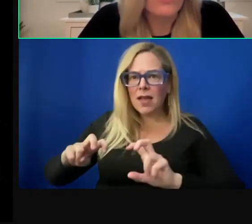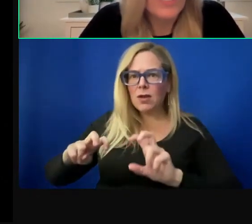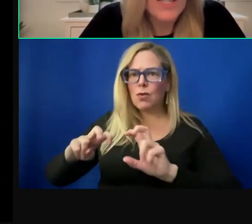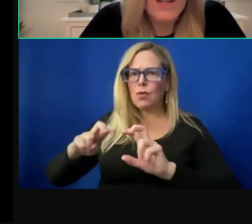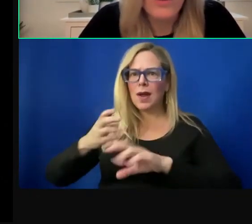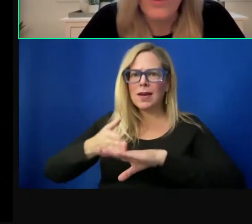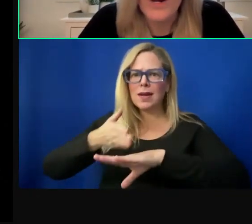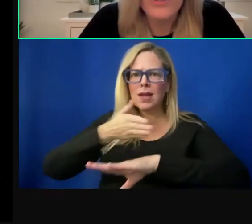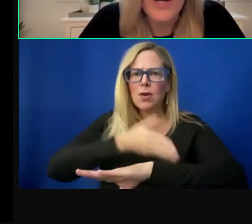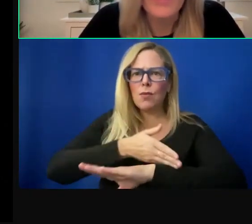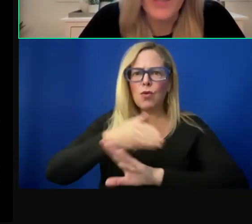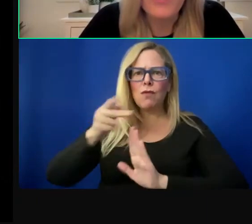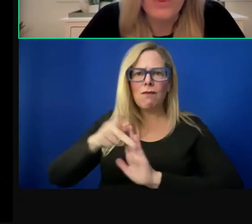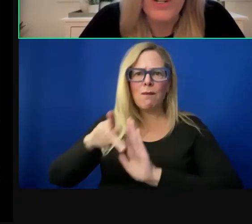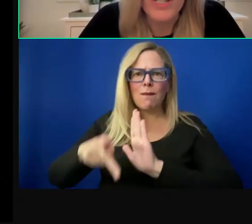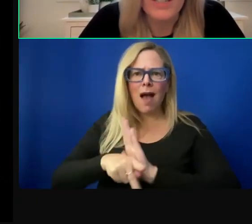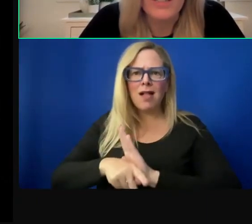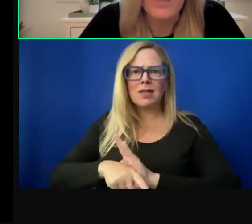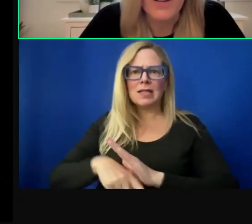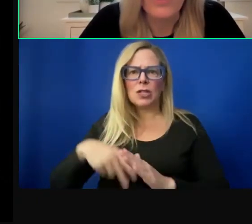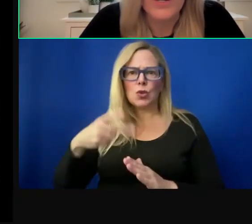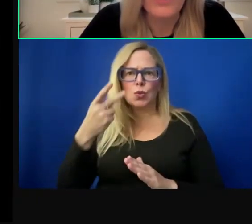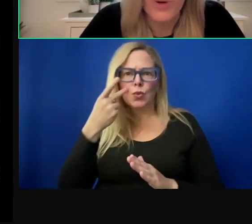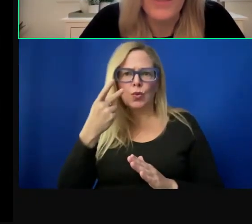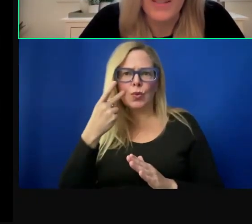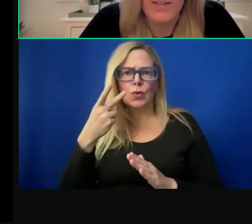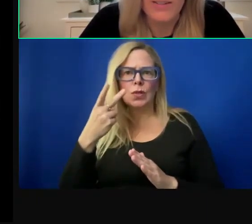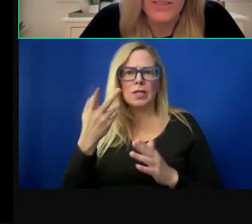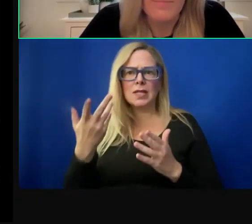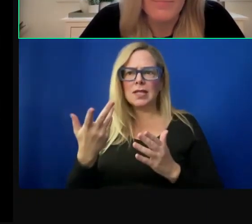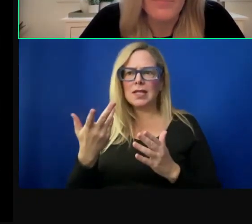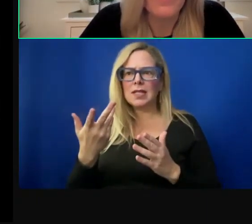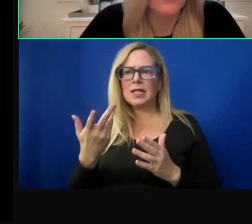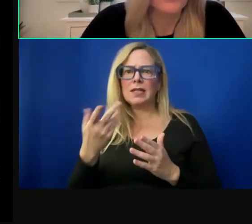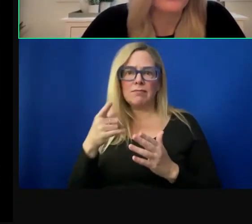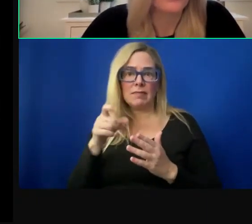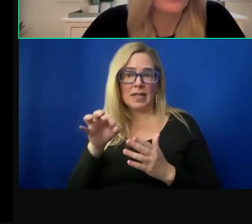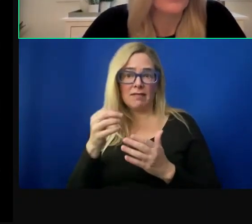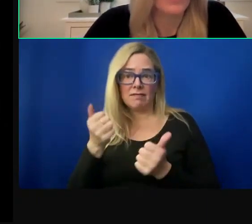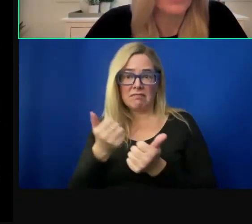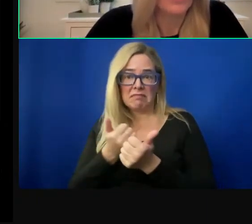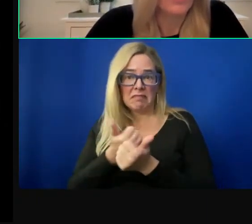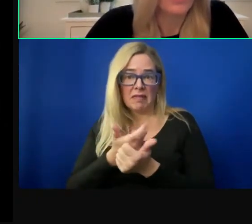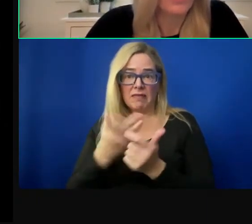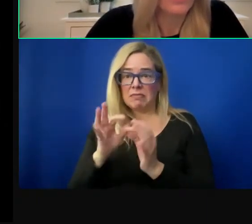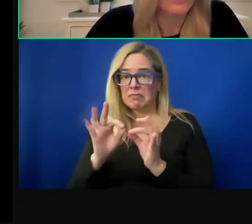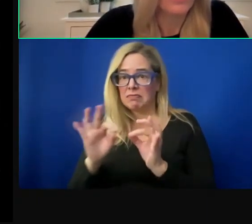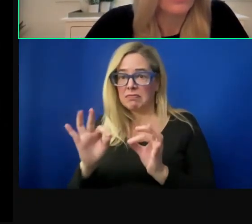to see where and when things are working and where and when they aren't.